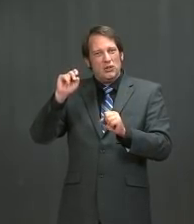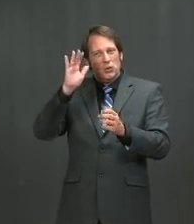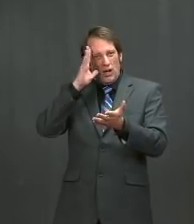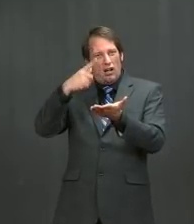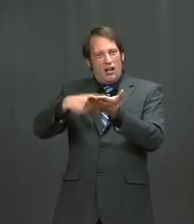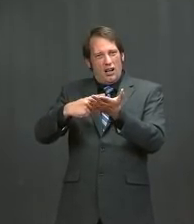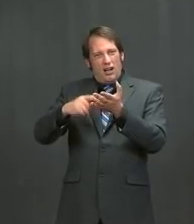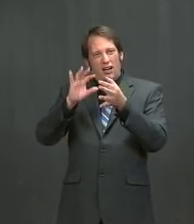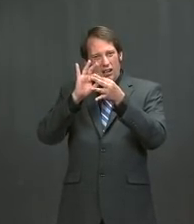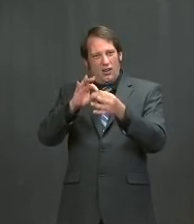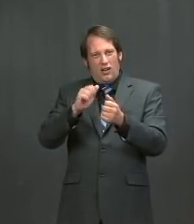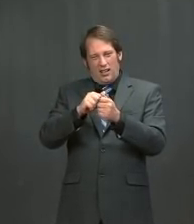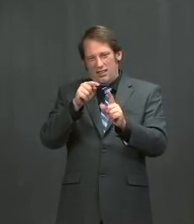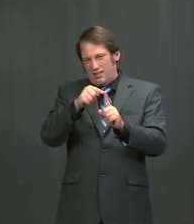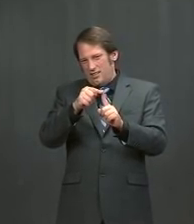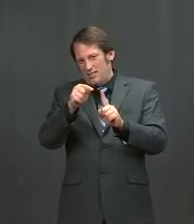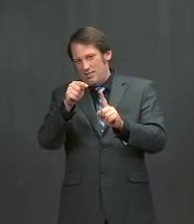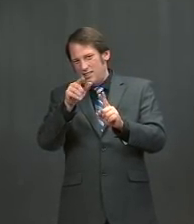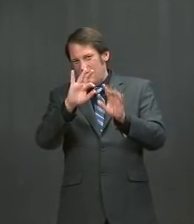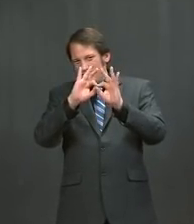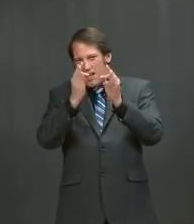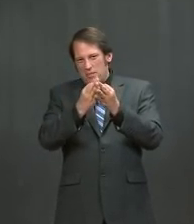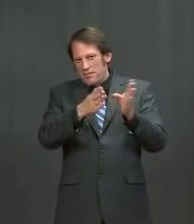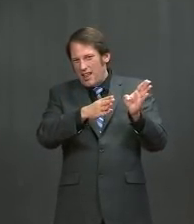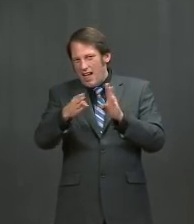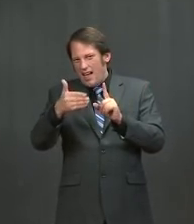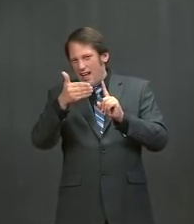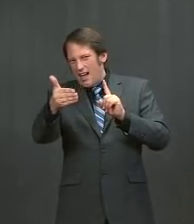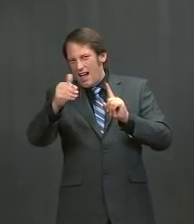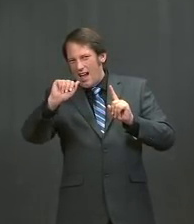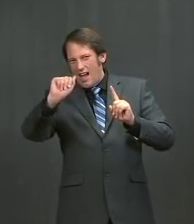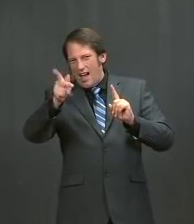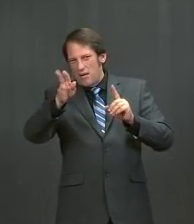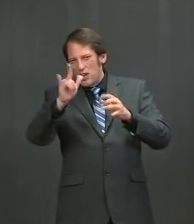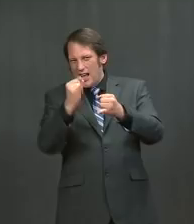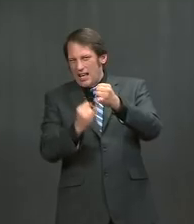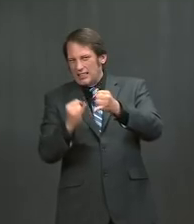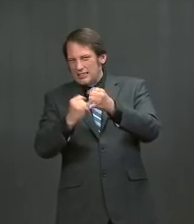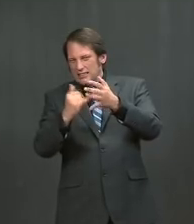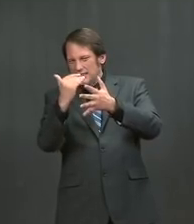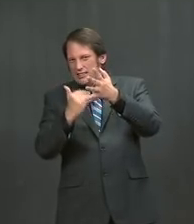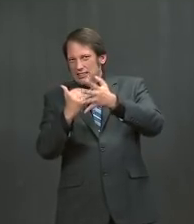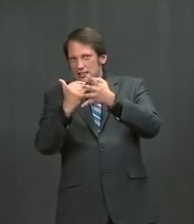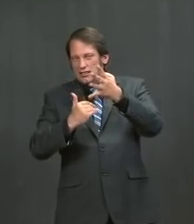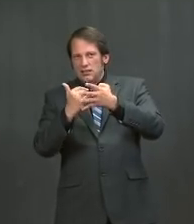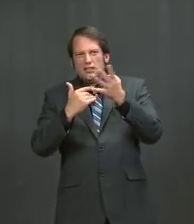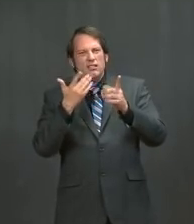I'm just wondering if you can give a specific timeline on that. And would the strategy there be to try to pass